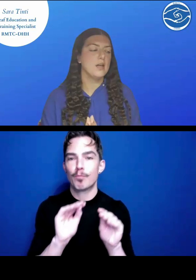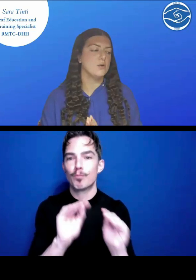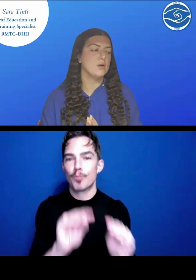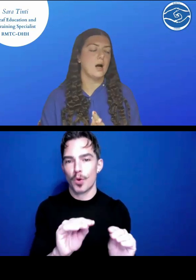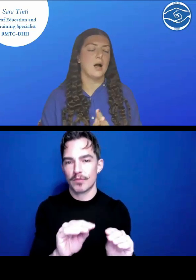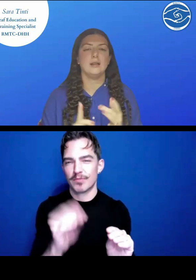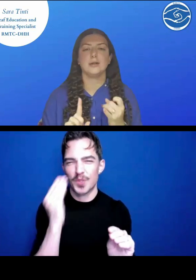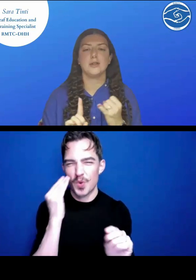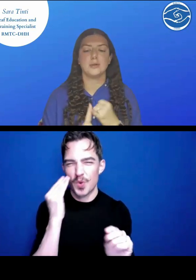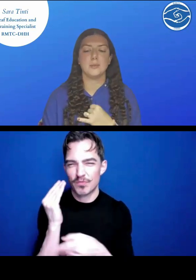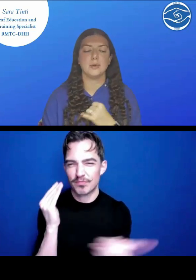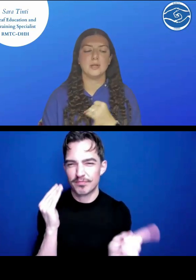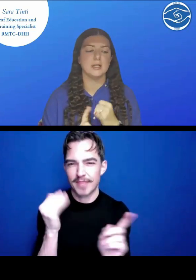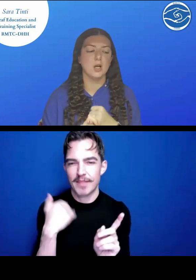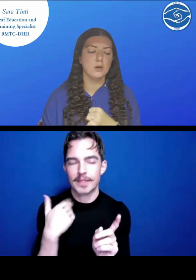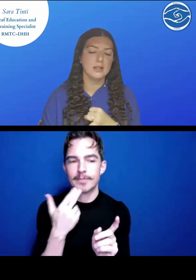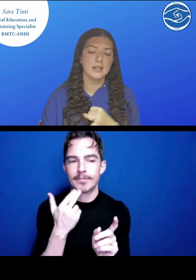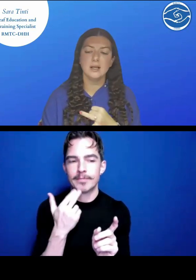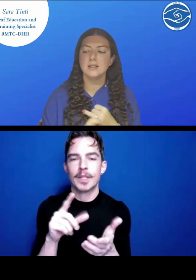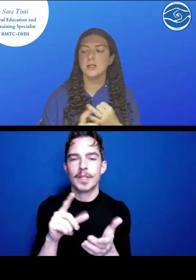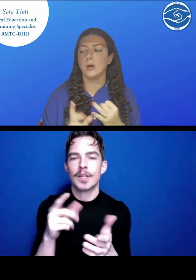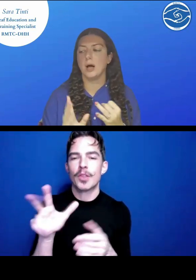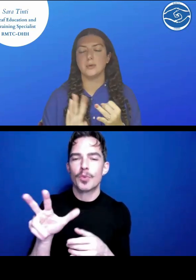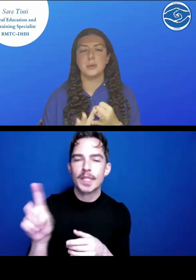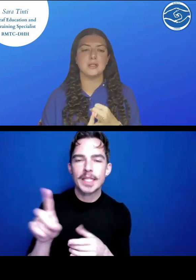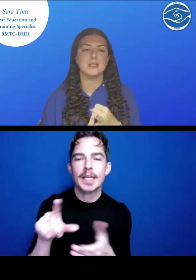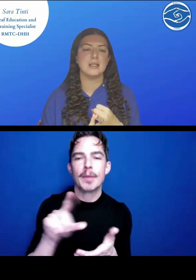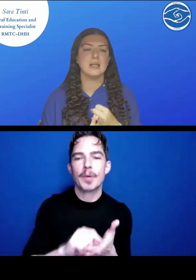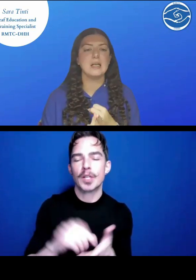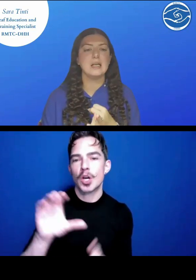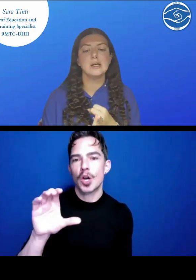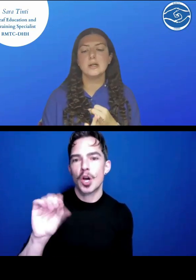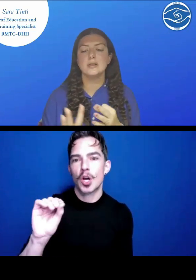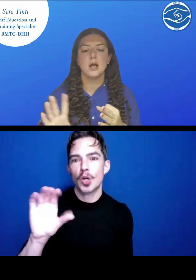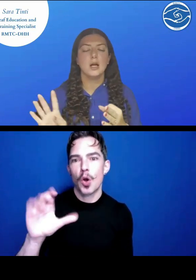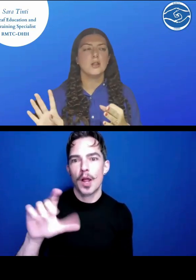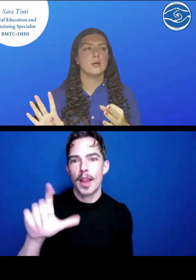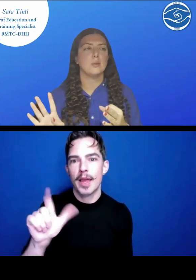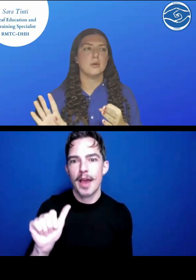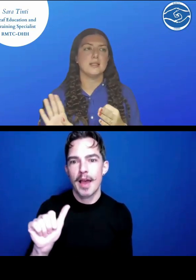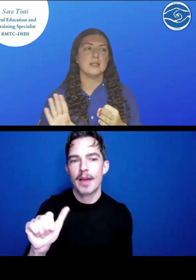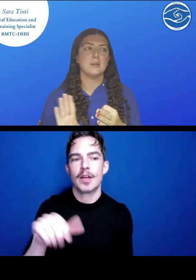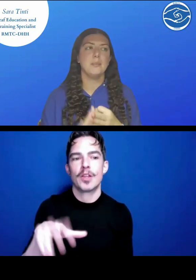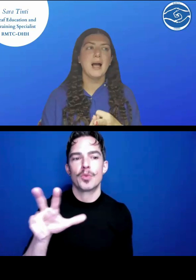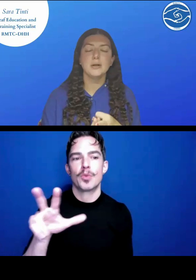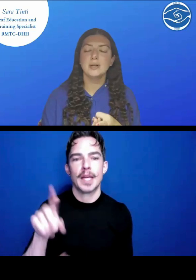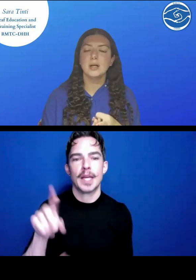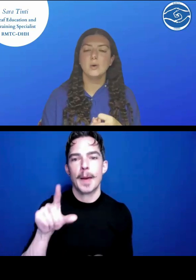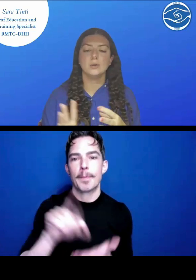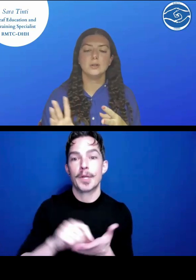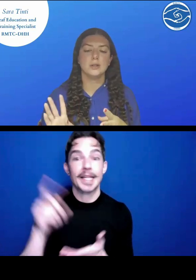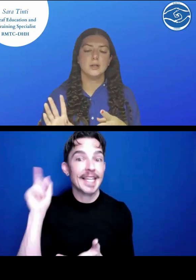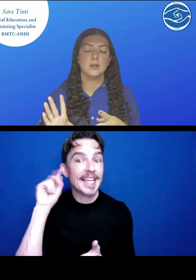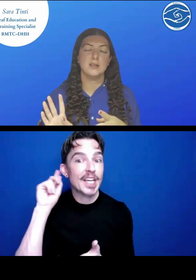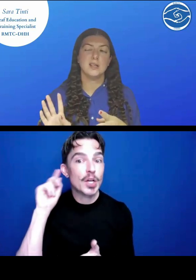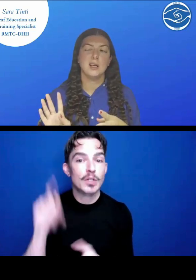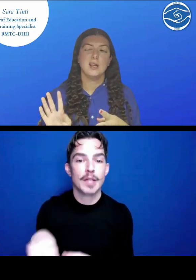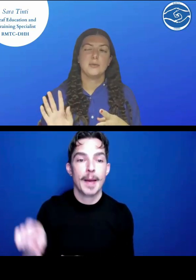know that you got little 3D printed cochleas, you got 3D printed ears, 3D printed battery holders,